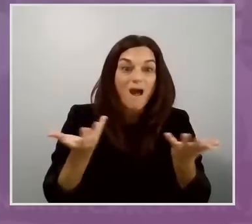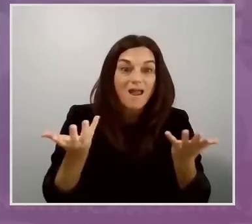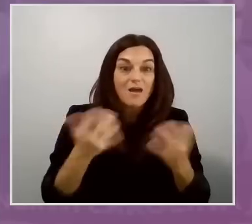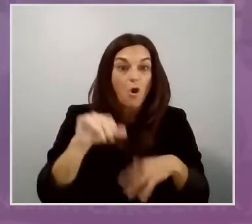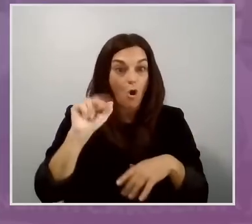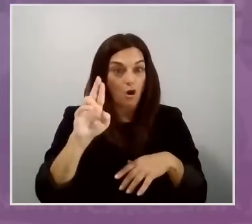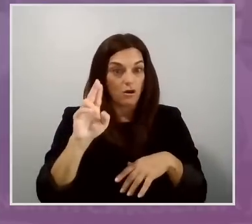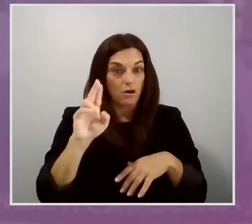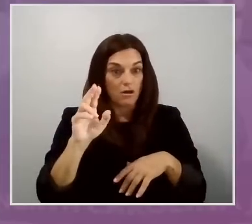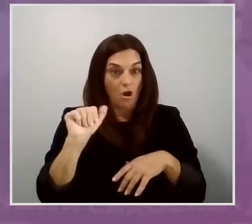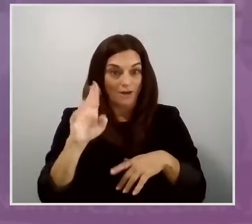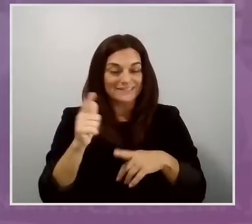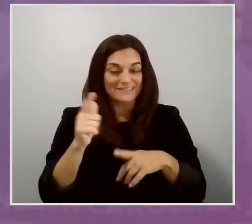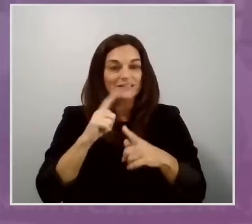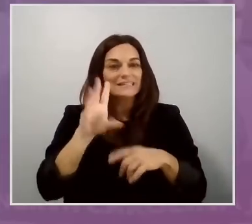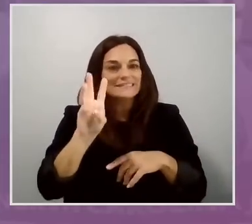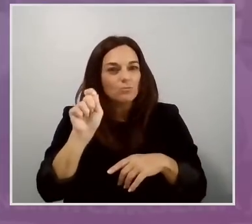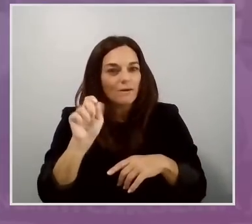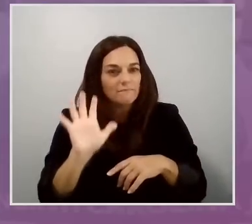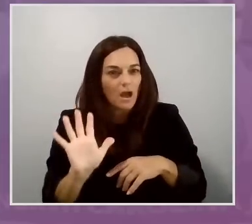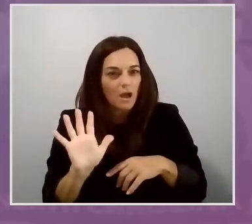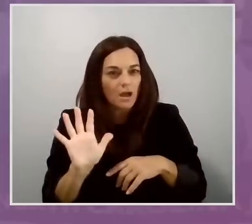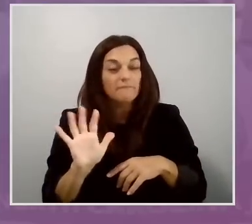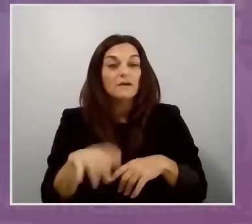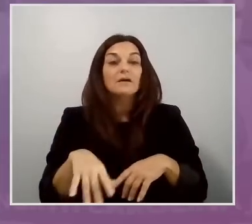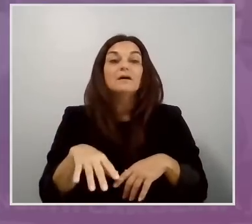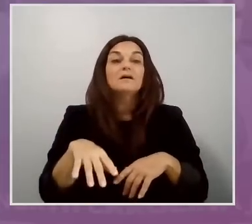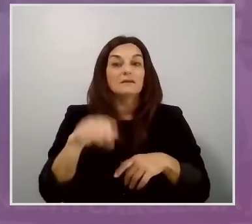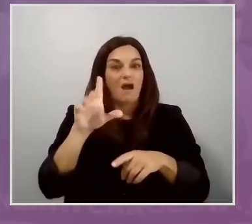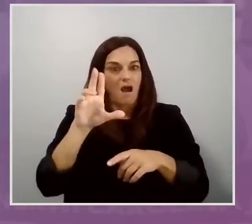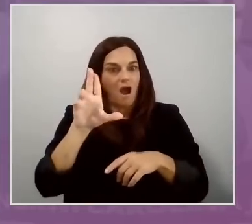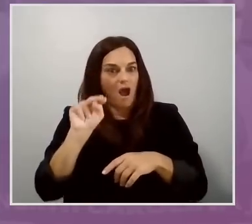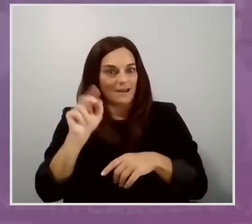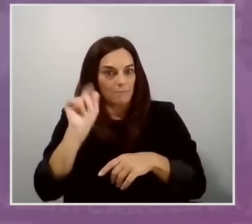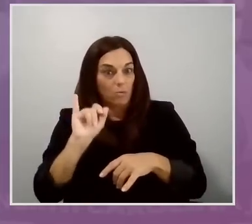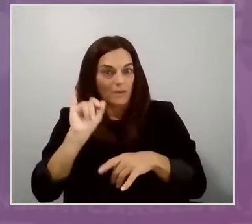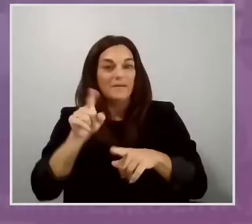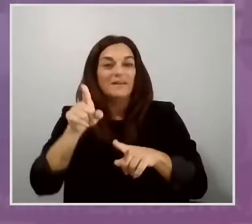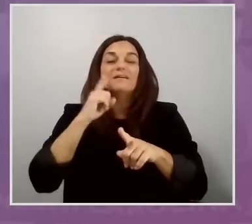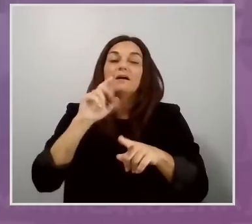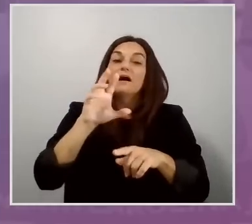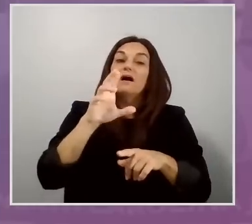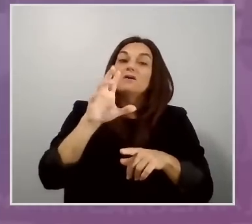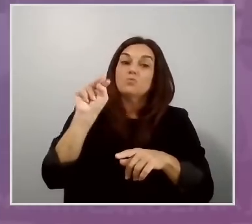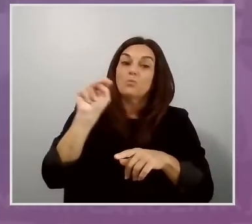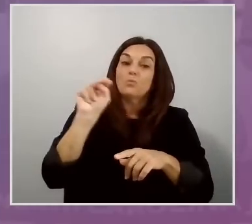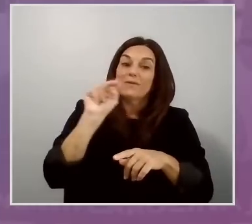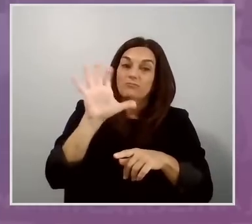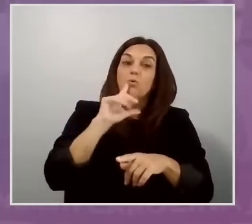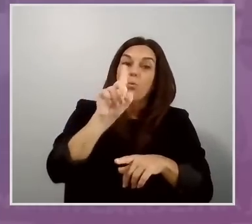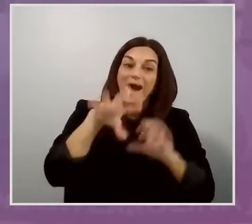SINCE FEBRUARY WHEN IT WAS 3.6, IT IS NOW IN AUGUST 6.5%